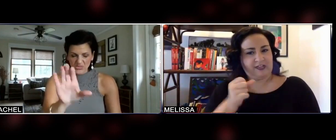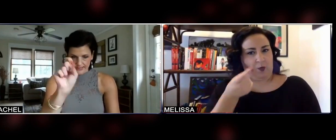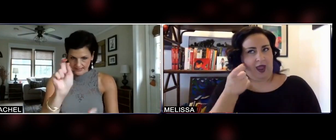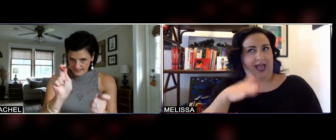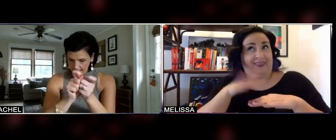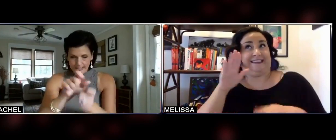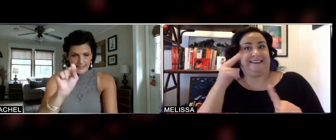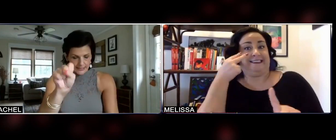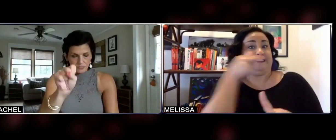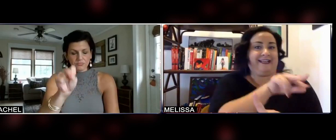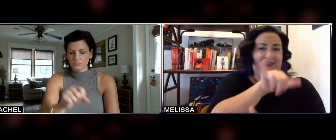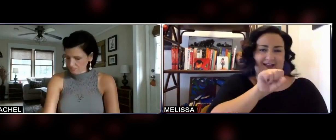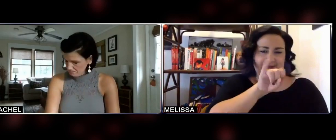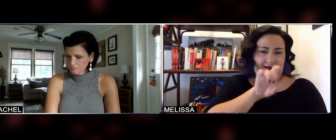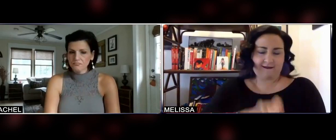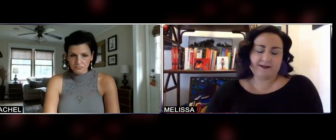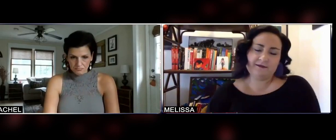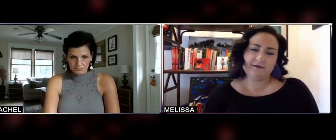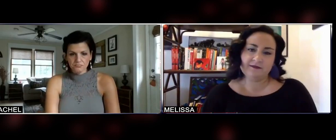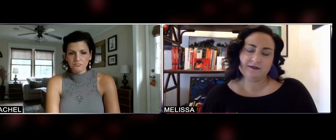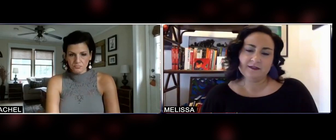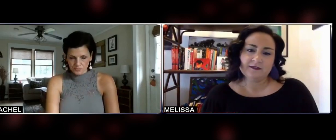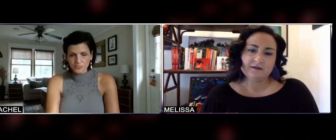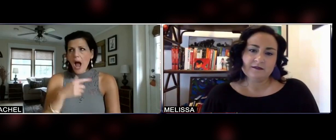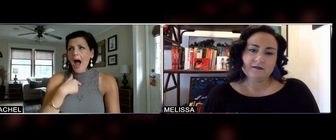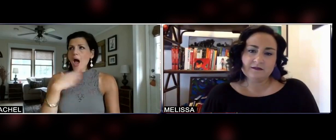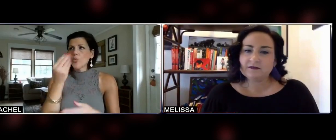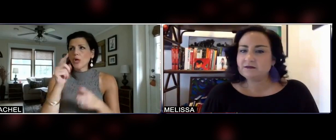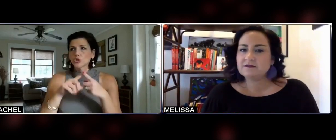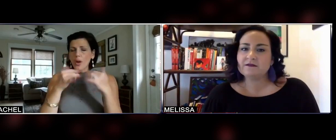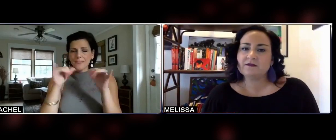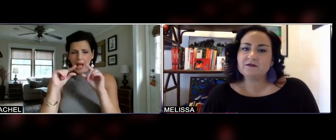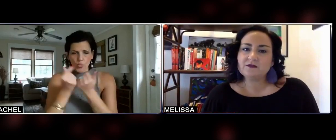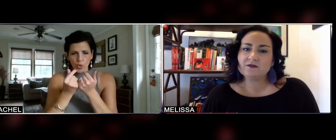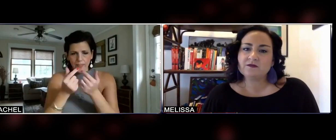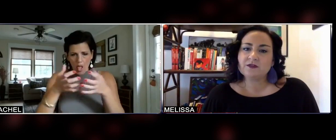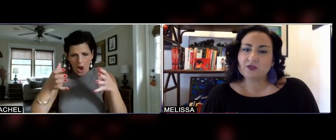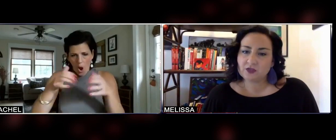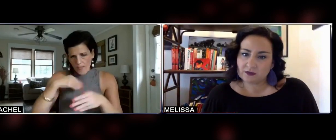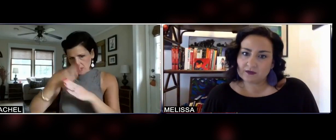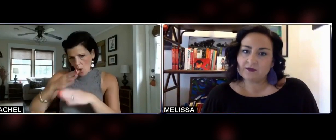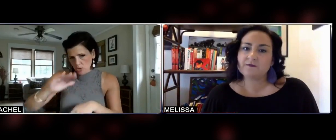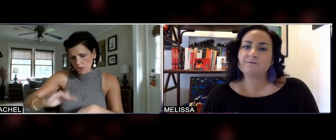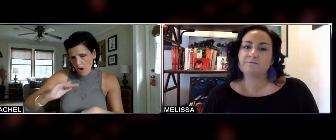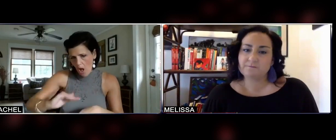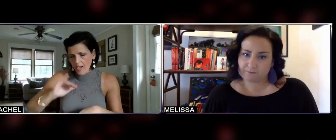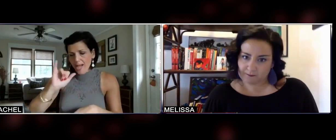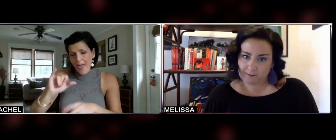YES, YES. So, can you at least see that other side? Yes, when my son was younger, I went to this playgroup.